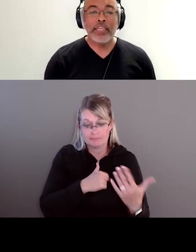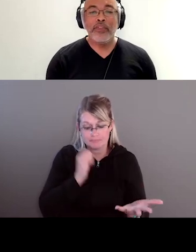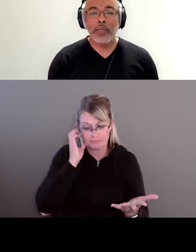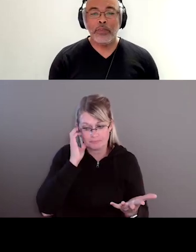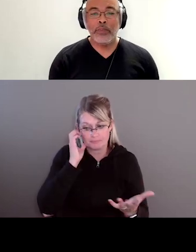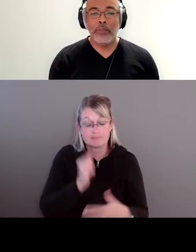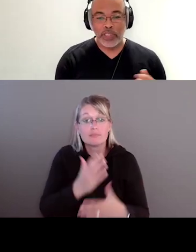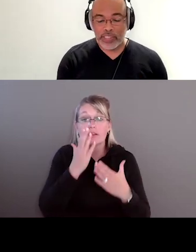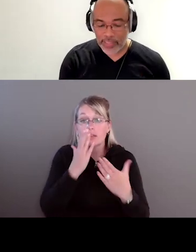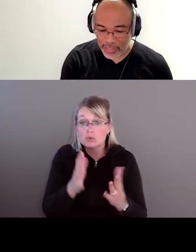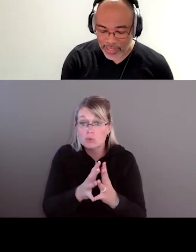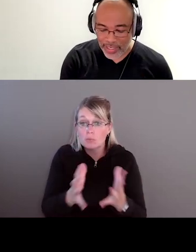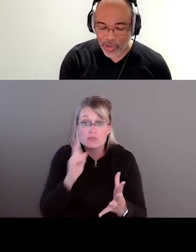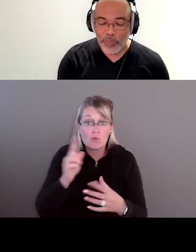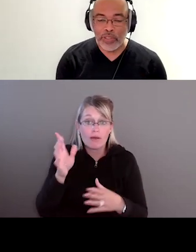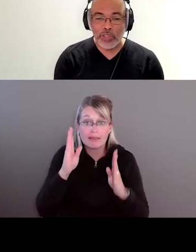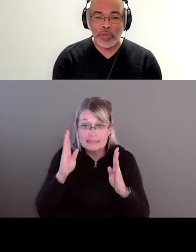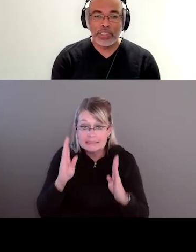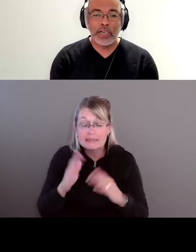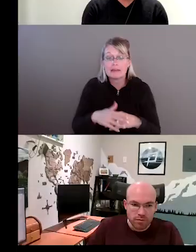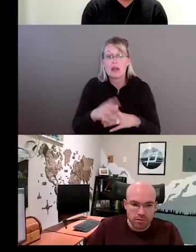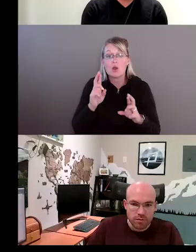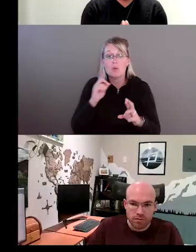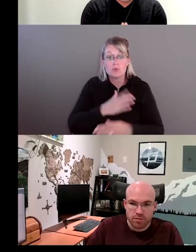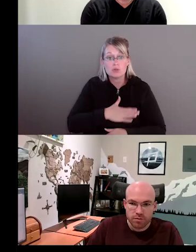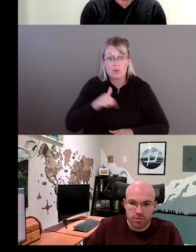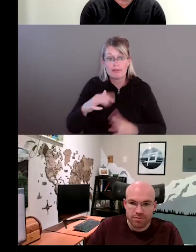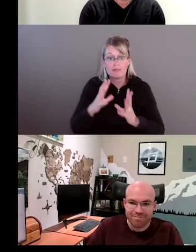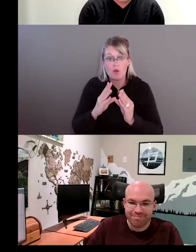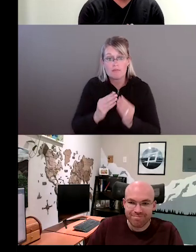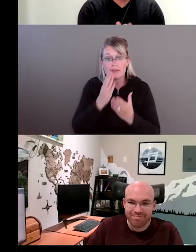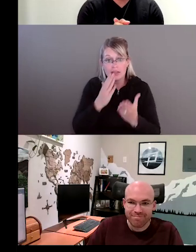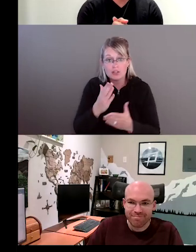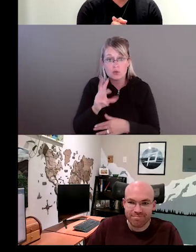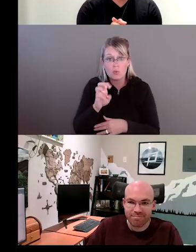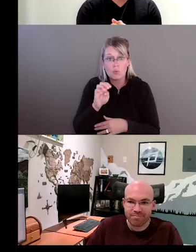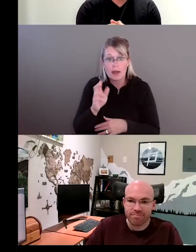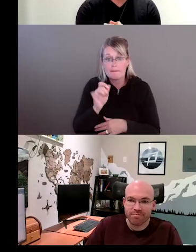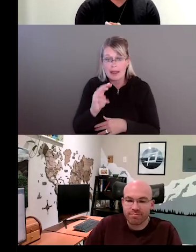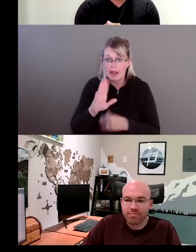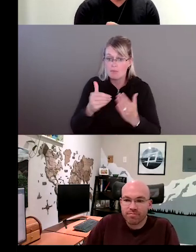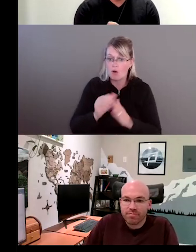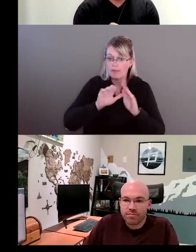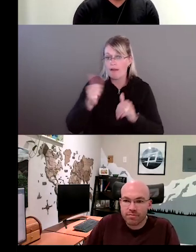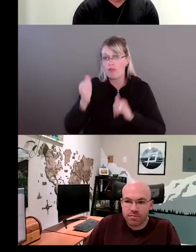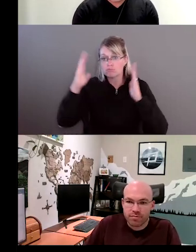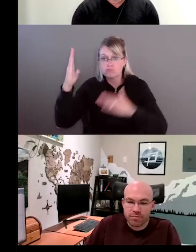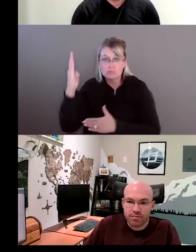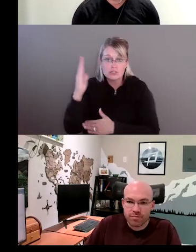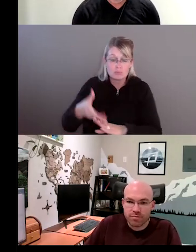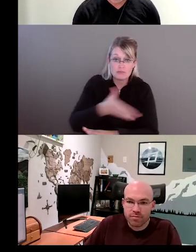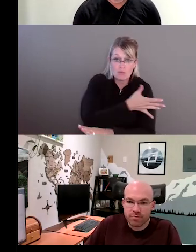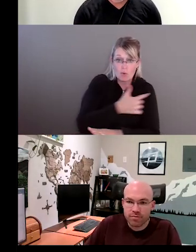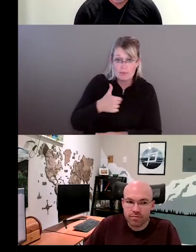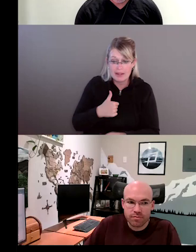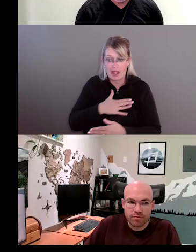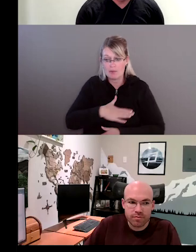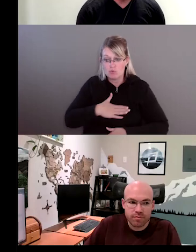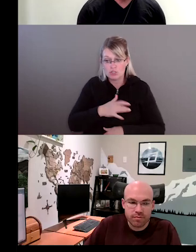Thank you very much for listening, I hope you enjoy the conference. If